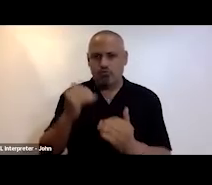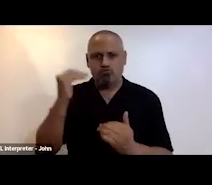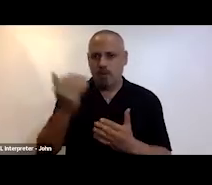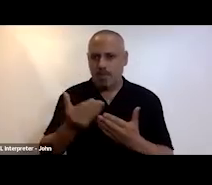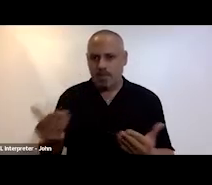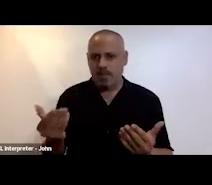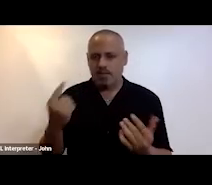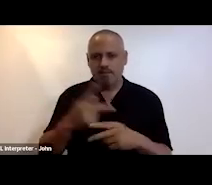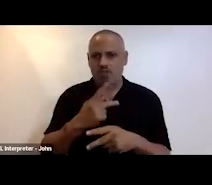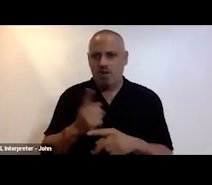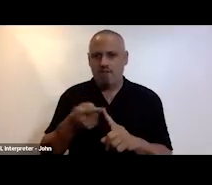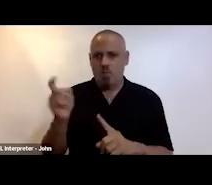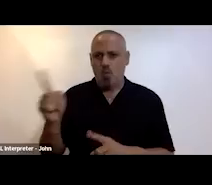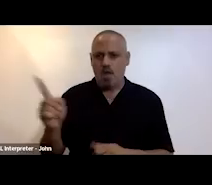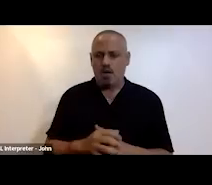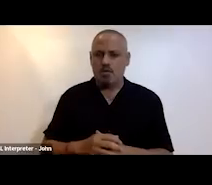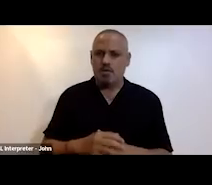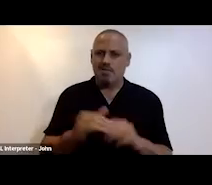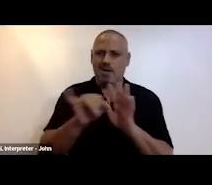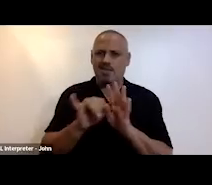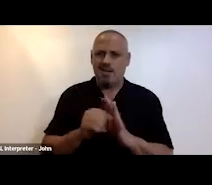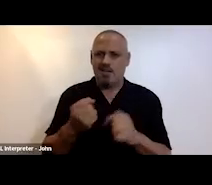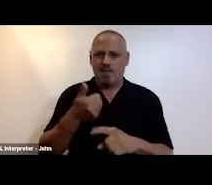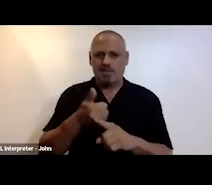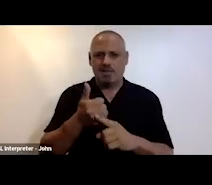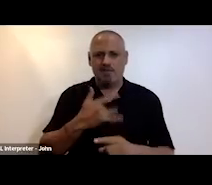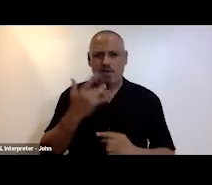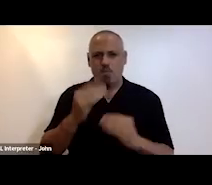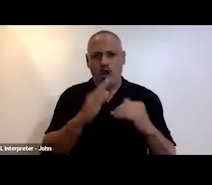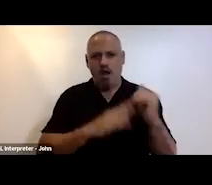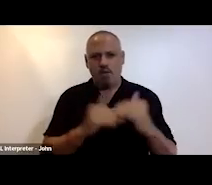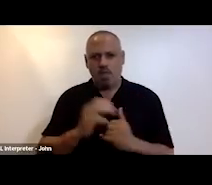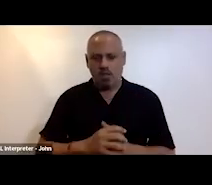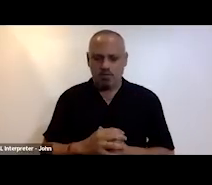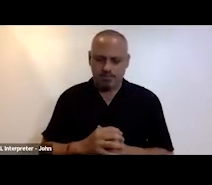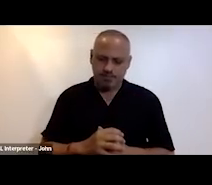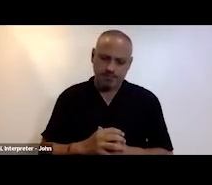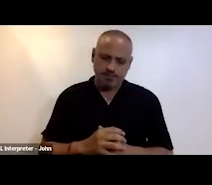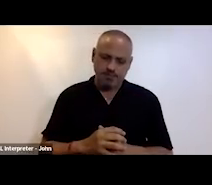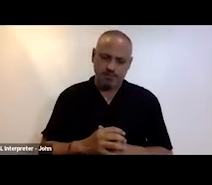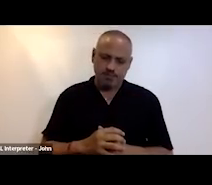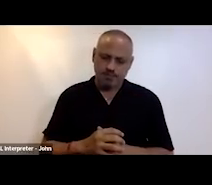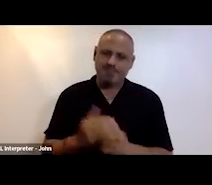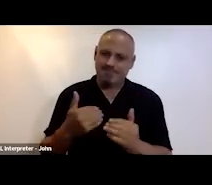to figure out where it's coming from, and to identify it, to make themselves more comfortable. Okay, next slide, please.